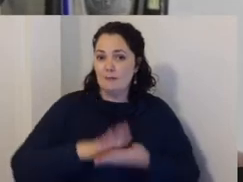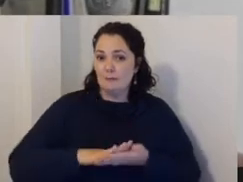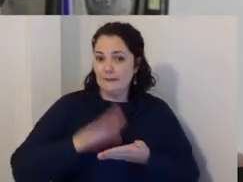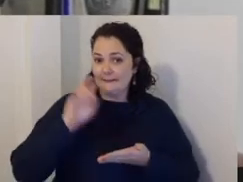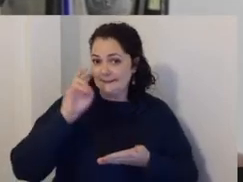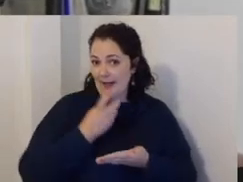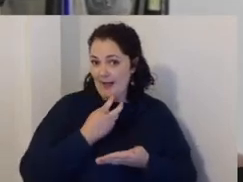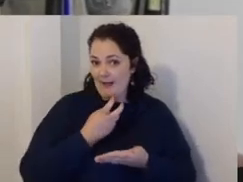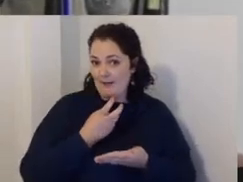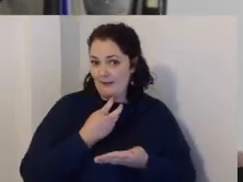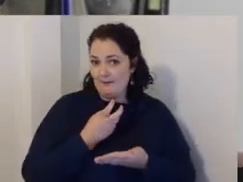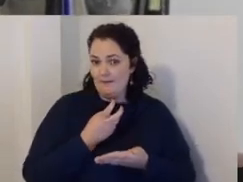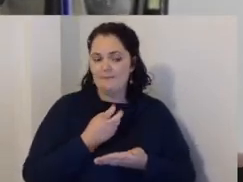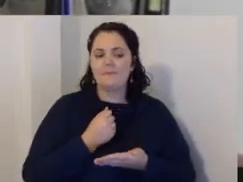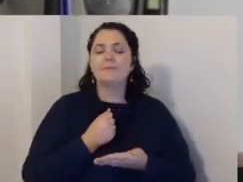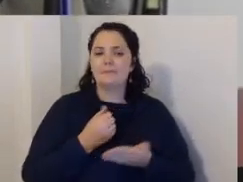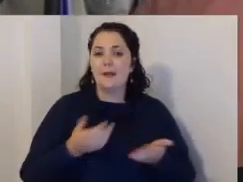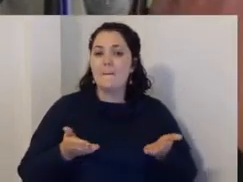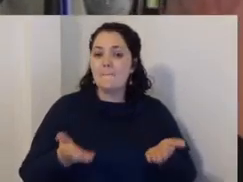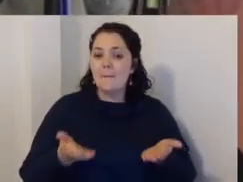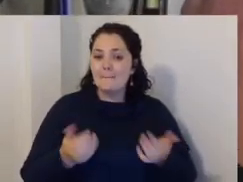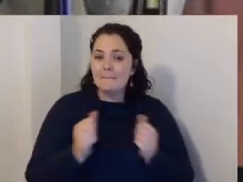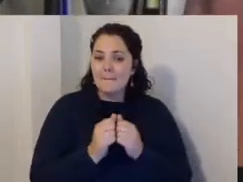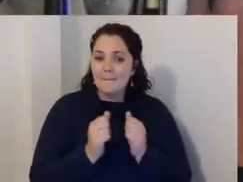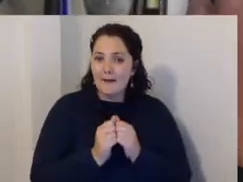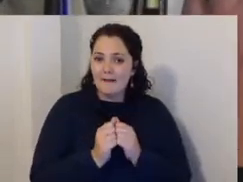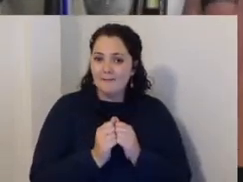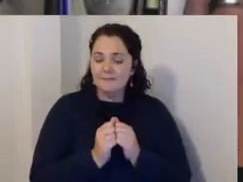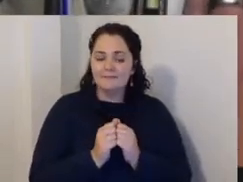to do that with the baking paper, with charcoal and we're going to do that on the white drawing paper